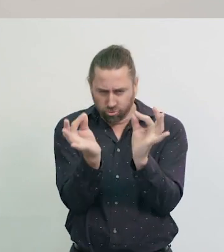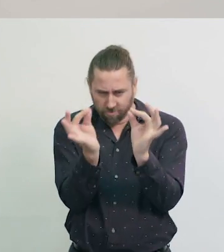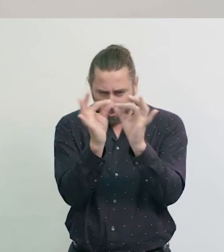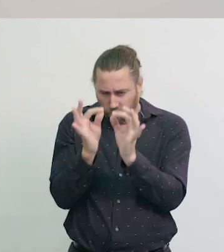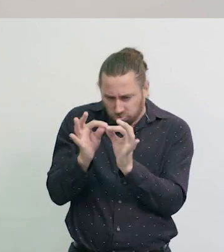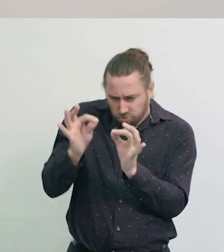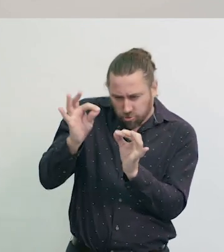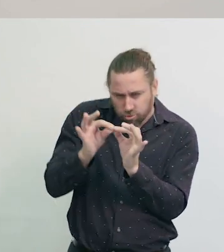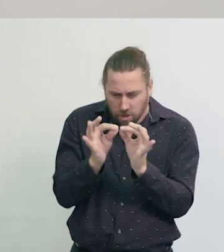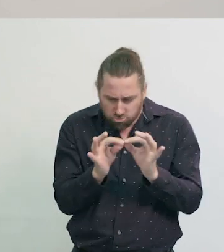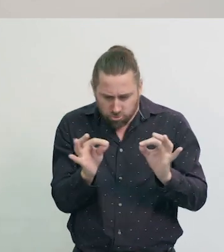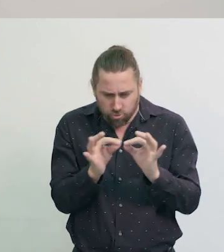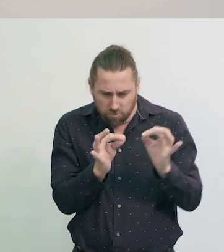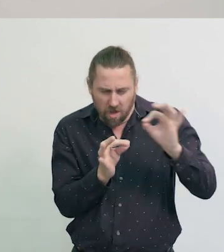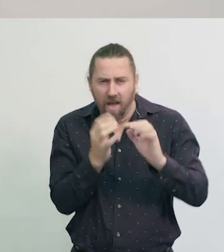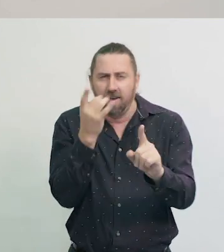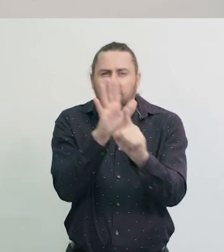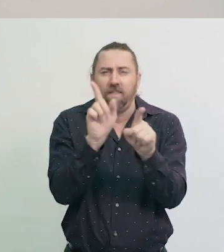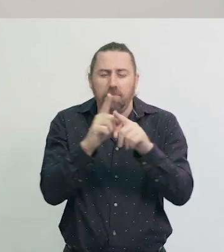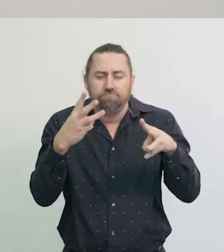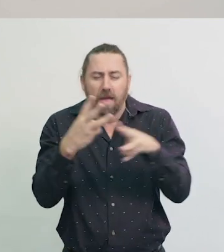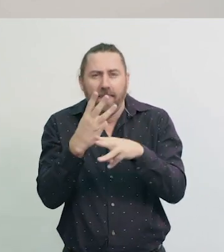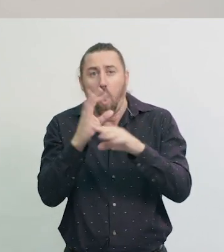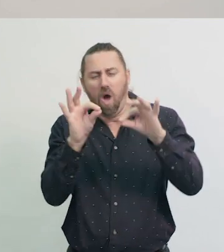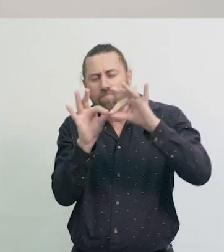Then, calculate the other missing angles, without using a protractor,